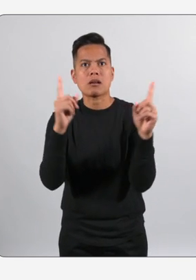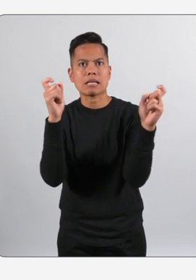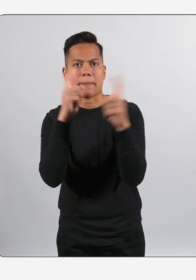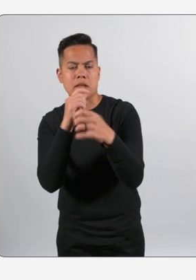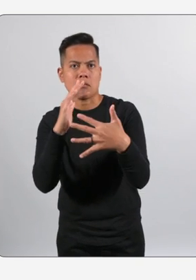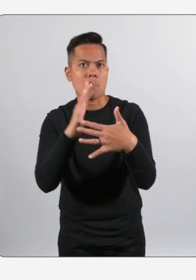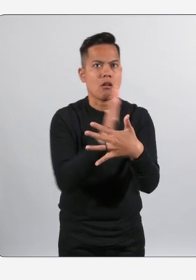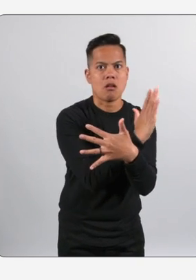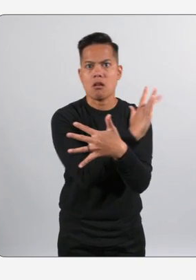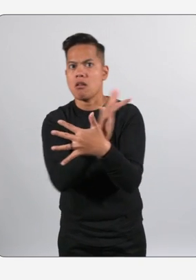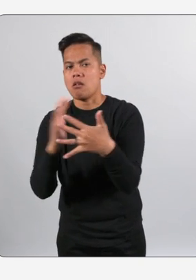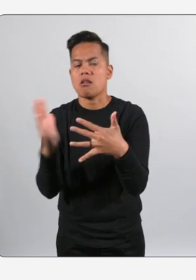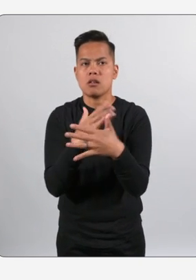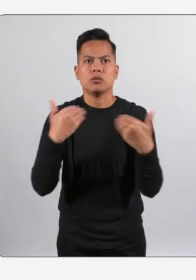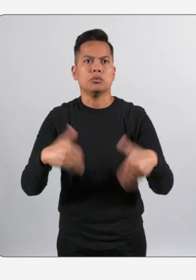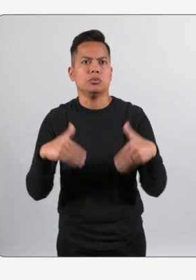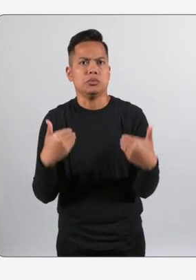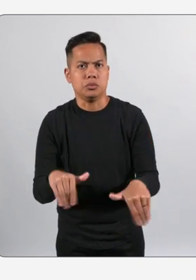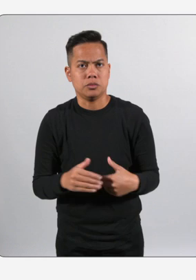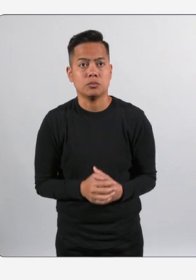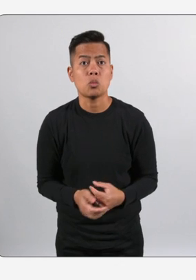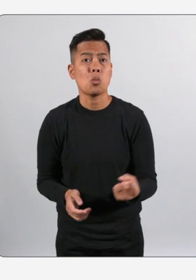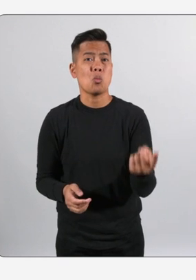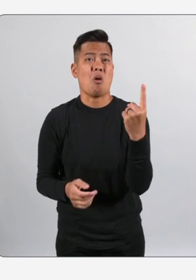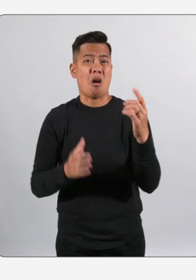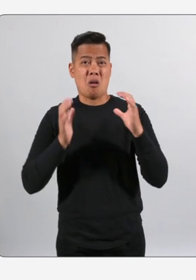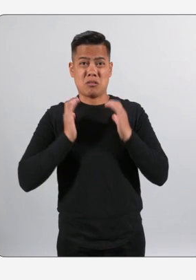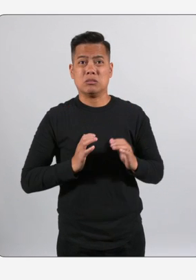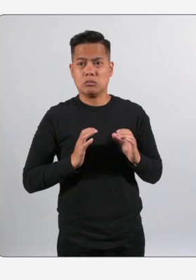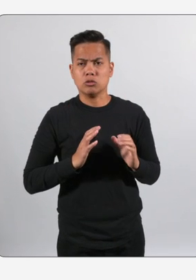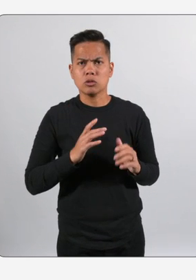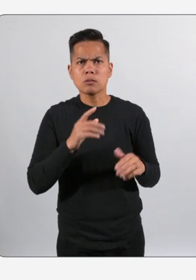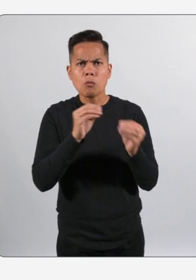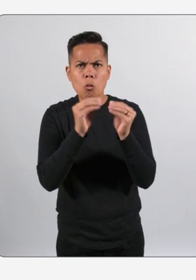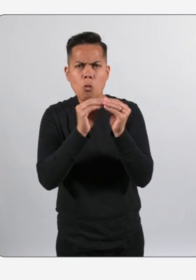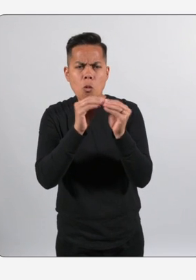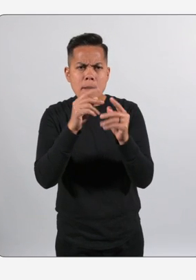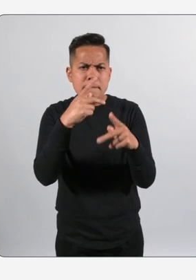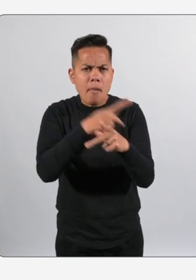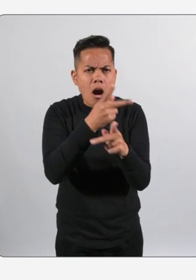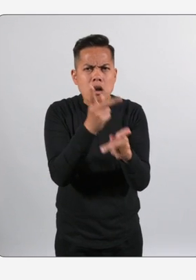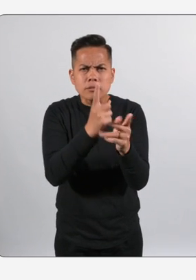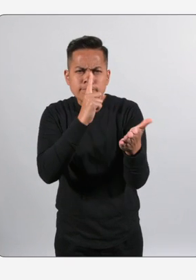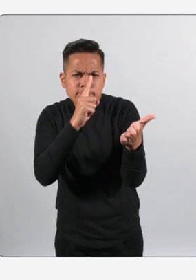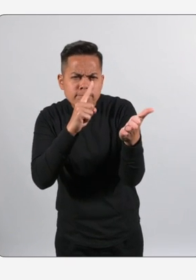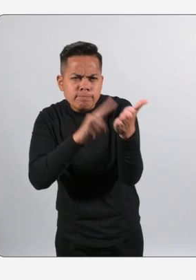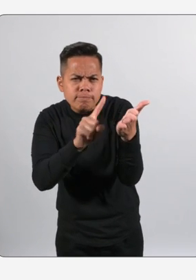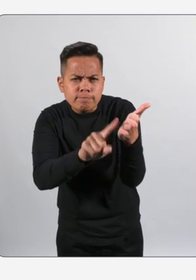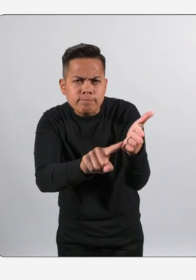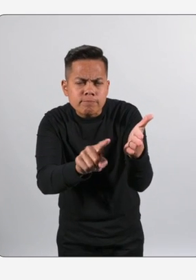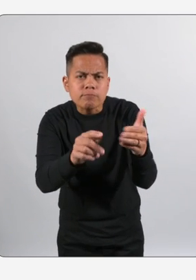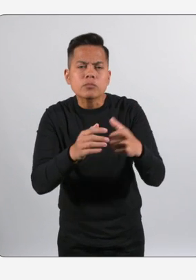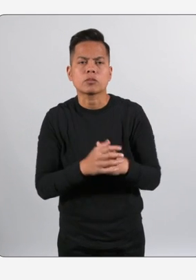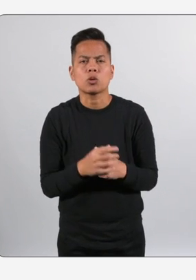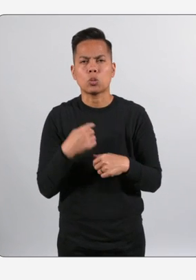On one hand, consumers are turning into real, let's call them product detectives. We observe this "research